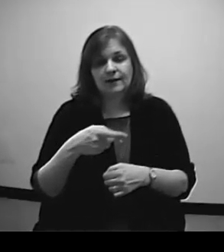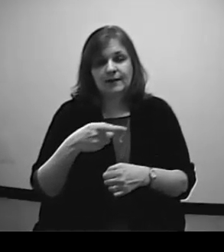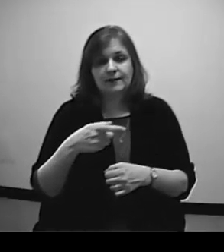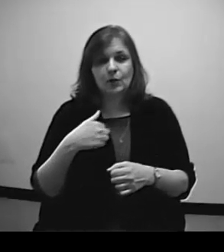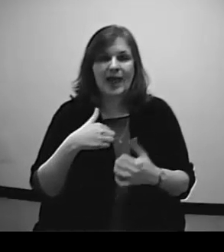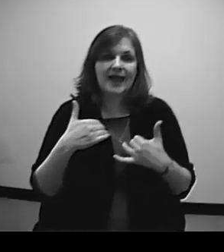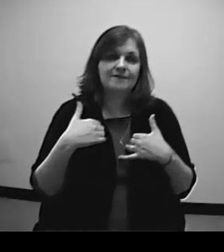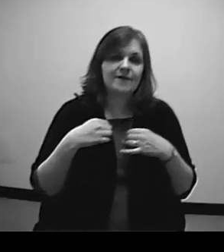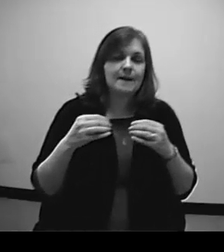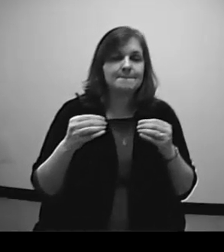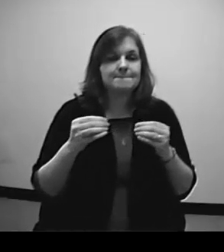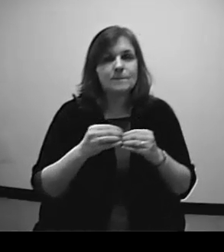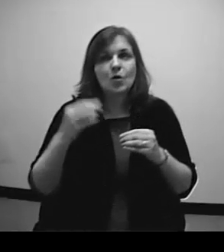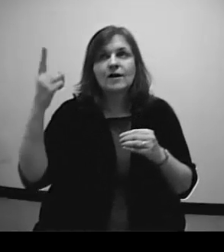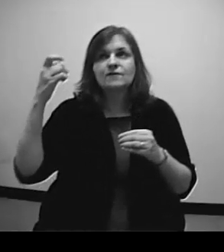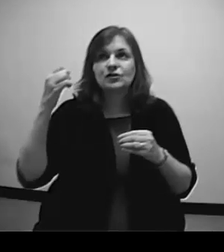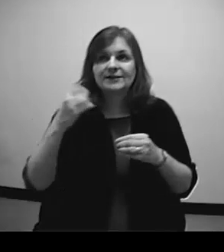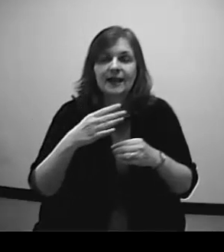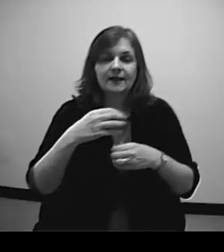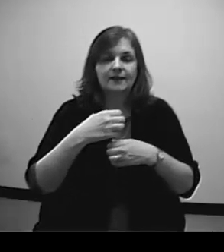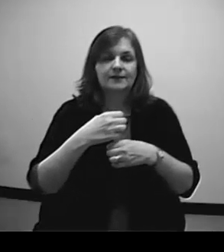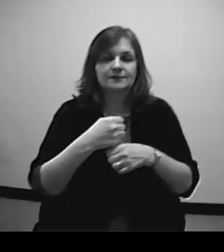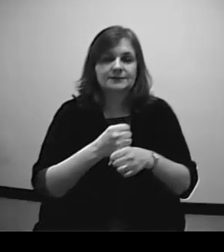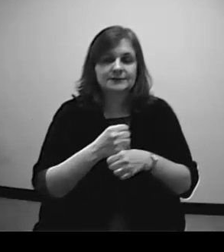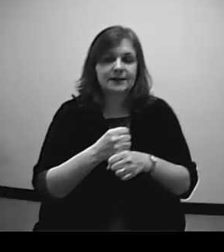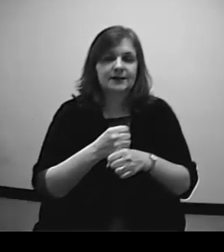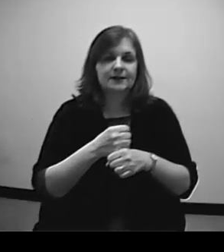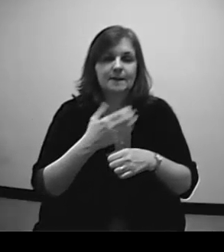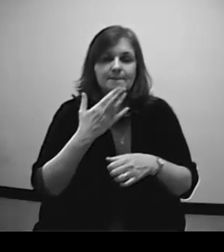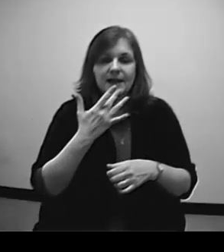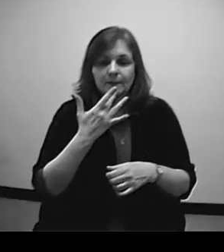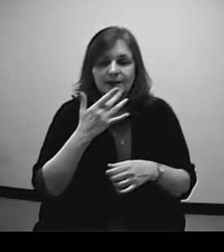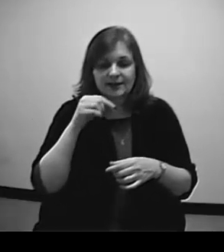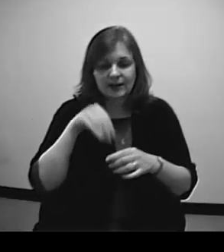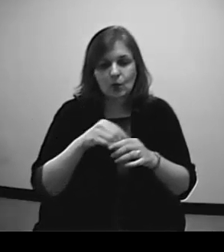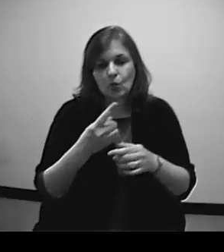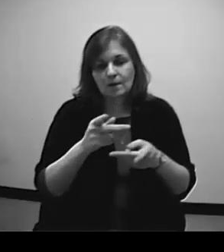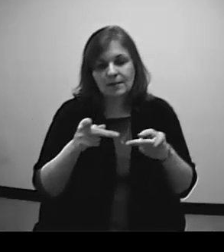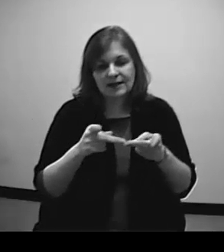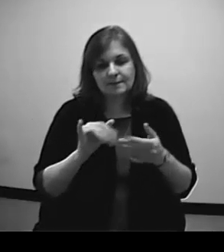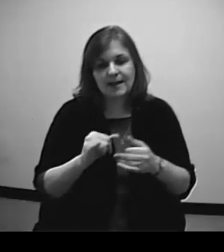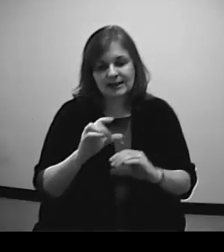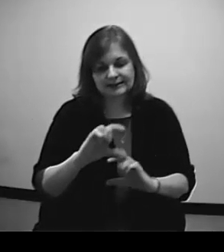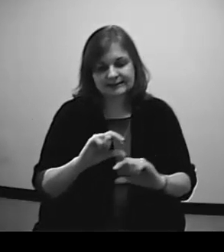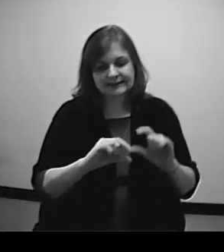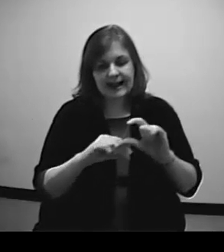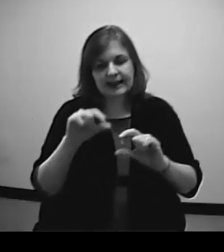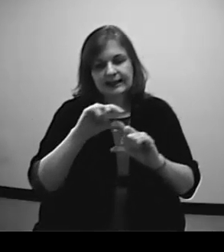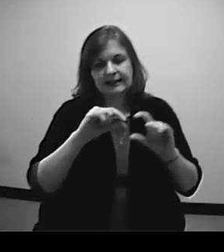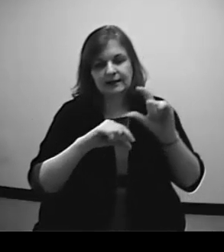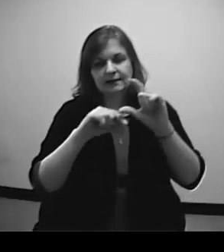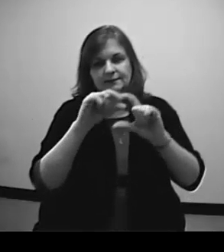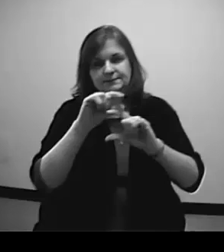so we're packing more photosynthetic pigments into one place by stacking things like this